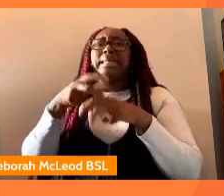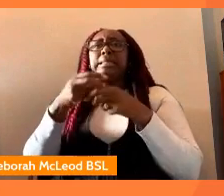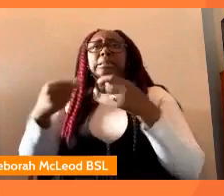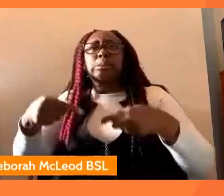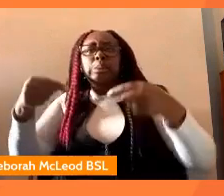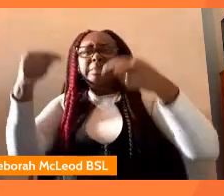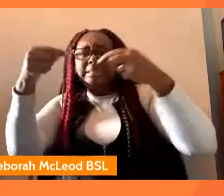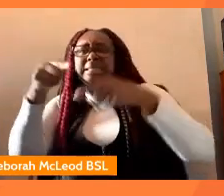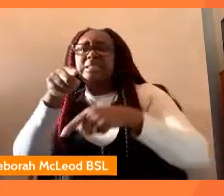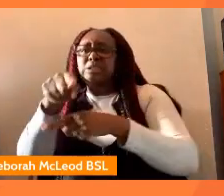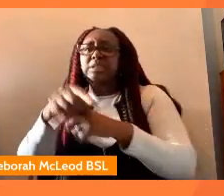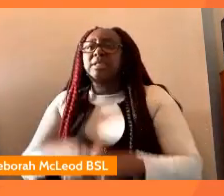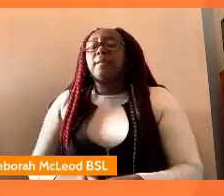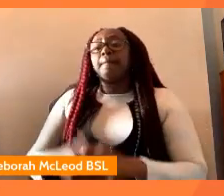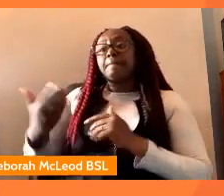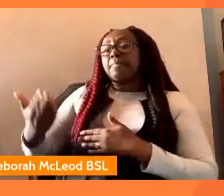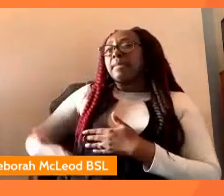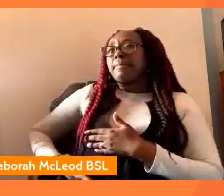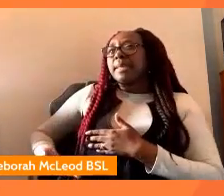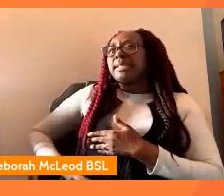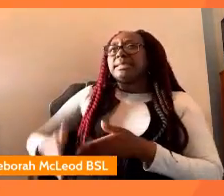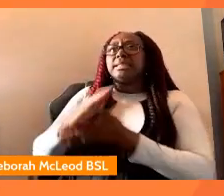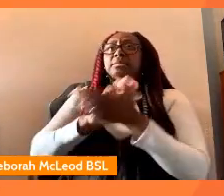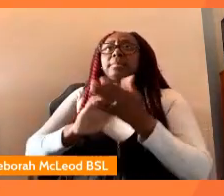There was Industry where you could travel 300 million years